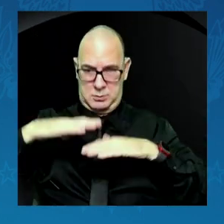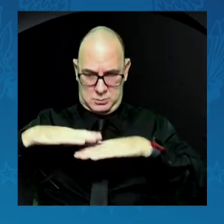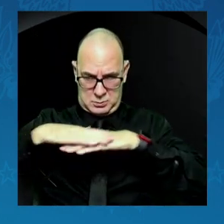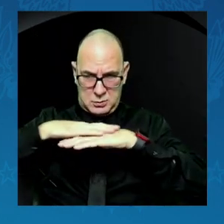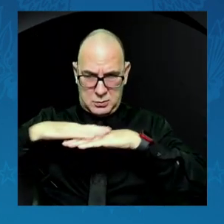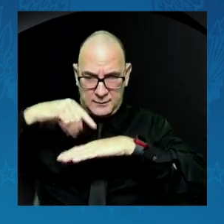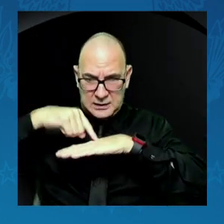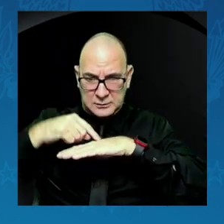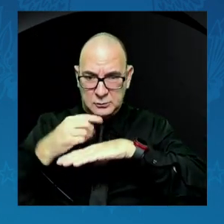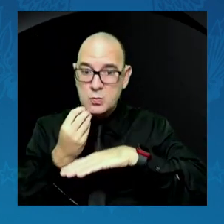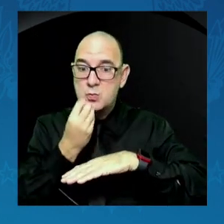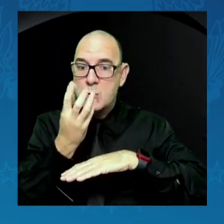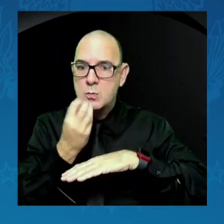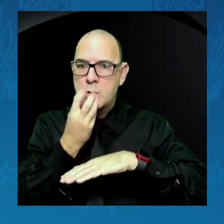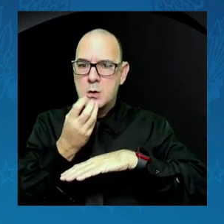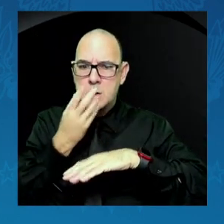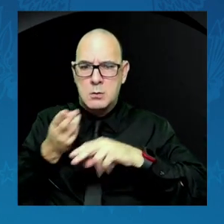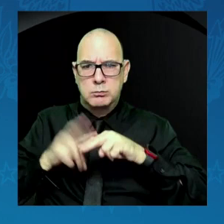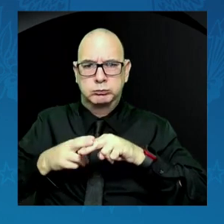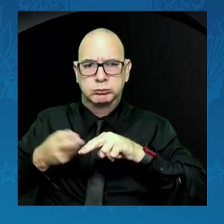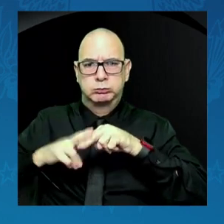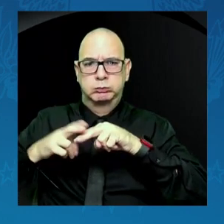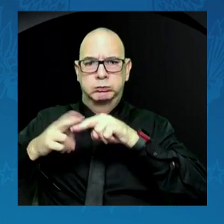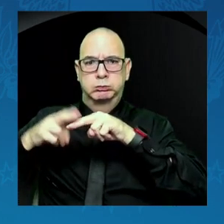And the oceans. As a consequence, are rising.